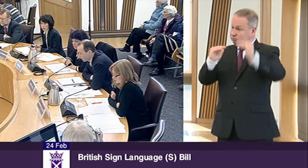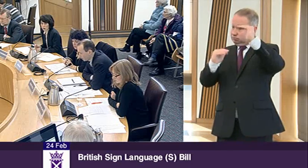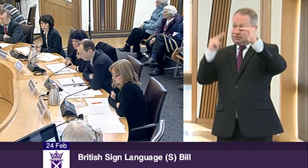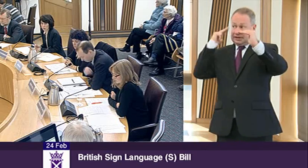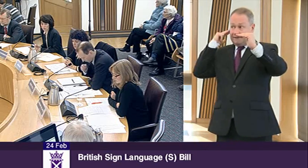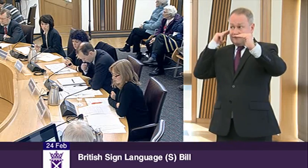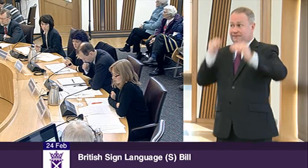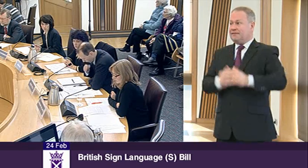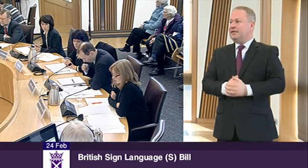membership?